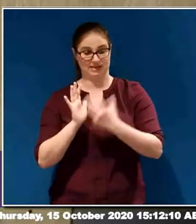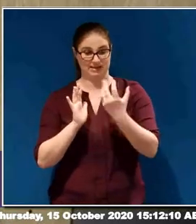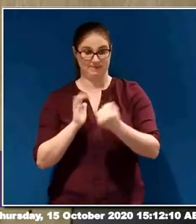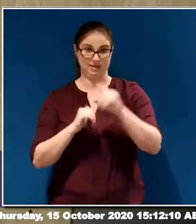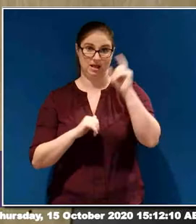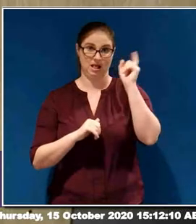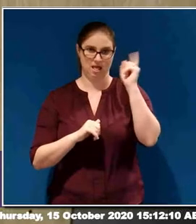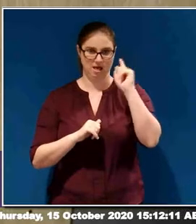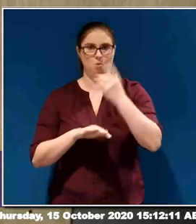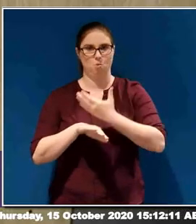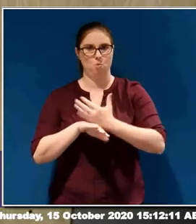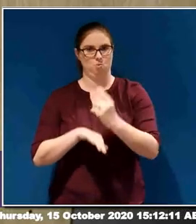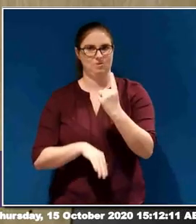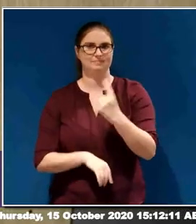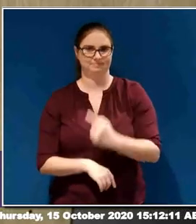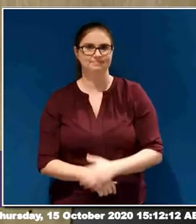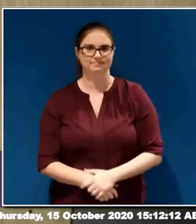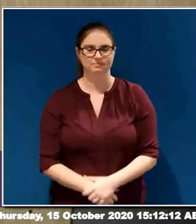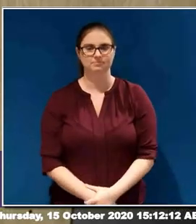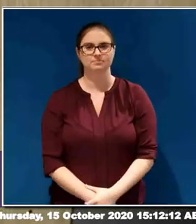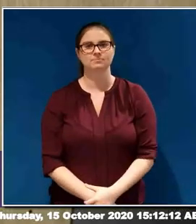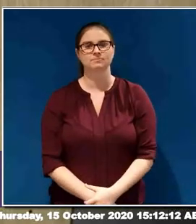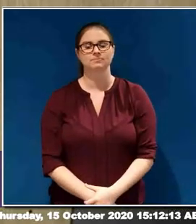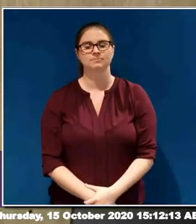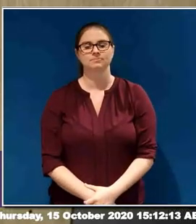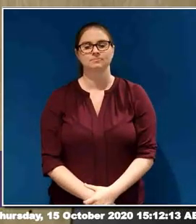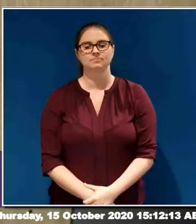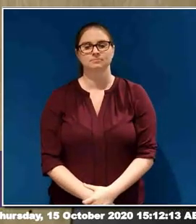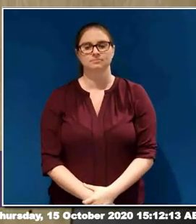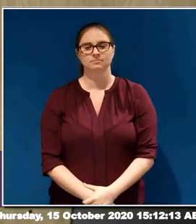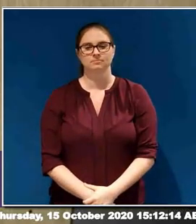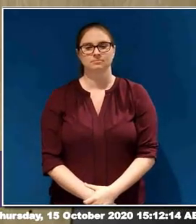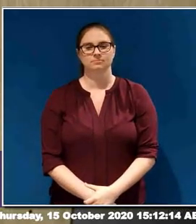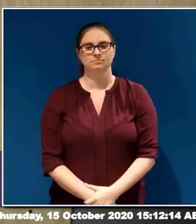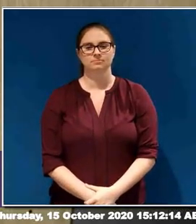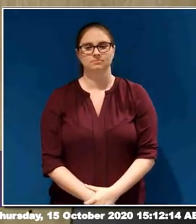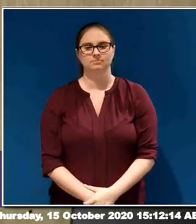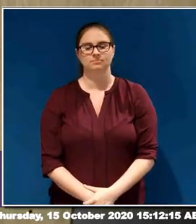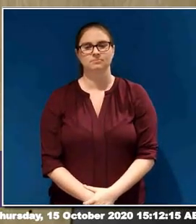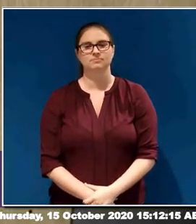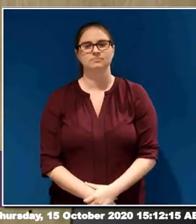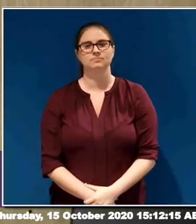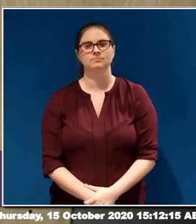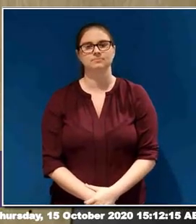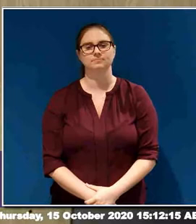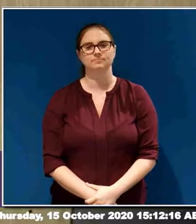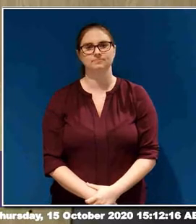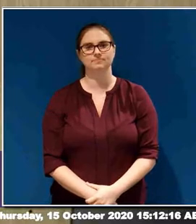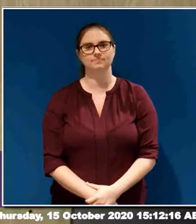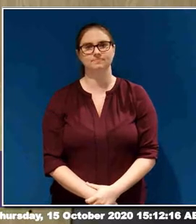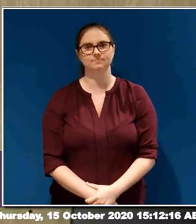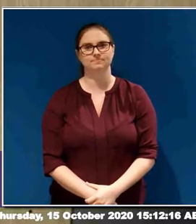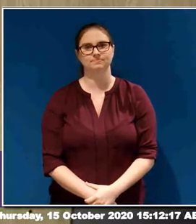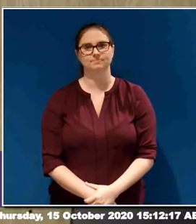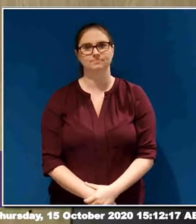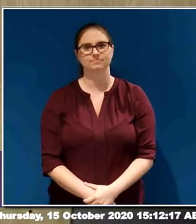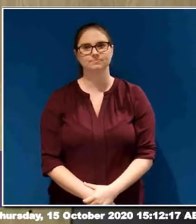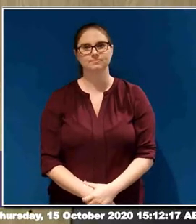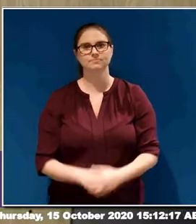In brief terms, you're currently working on a project? I have multiple projects.